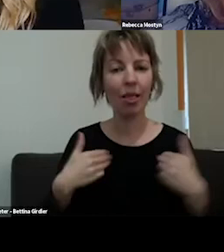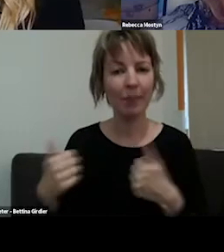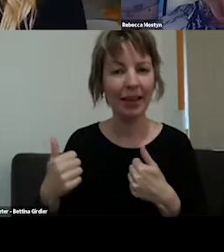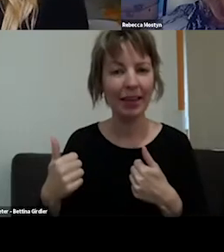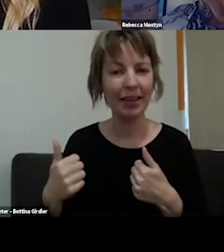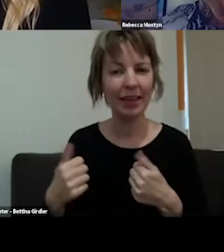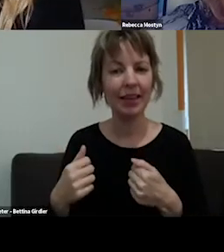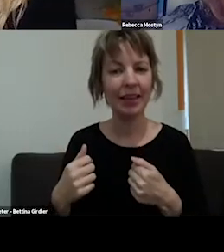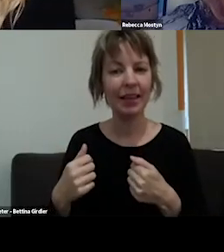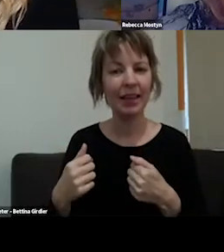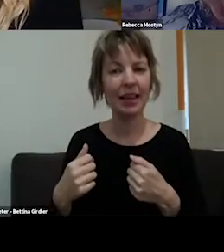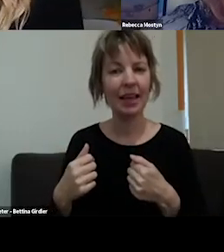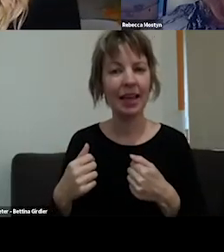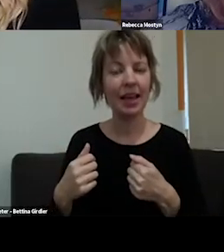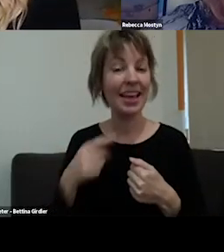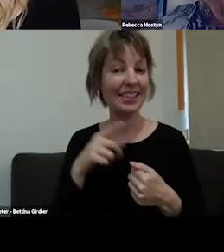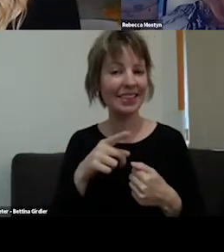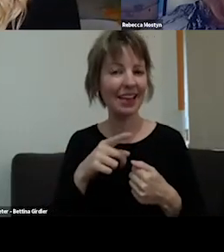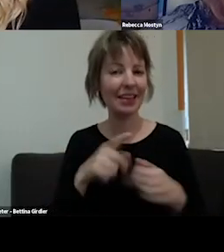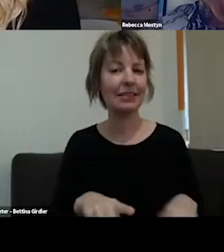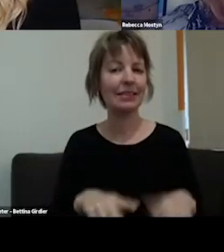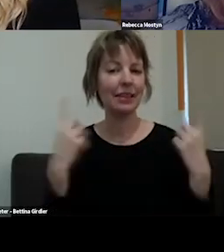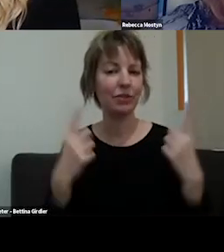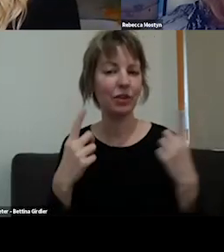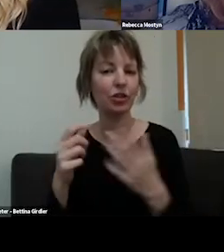between arts practices.